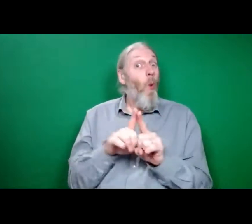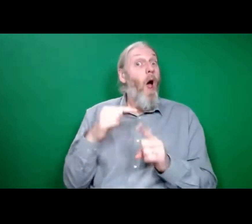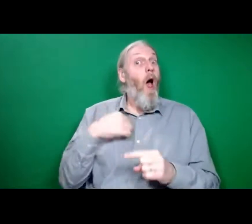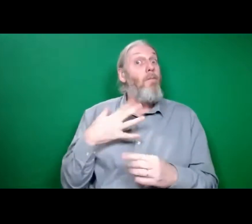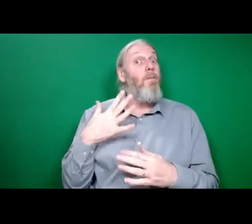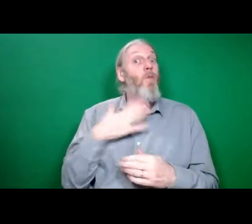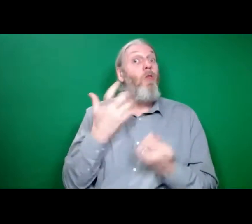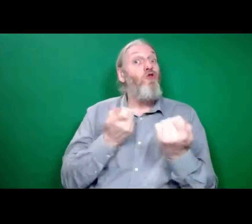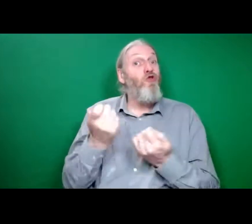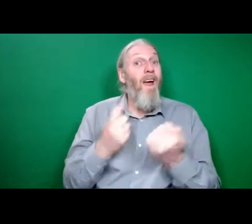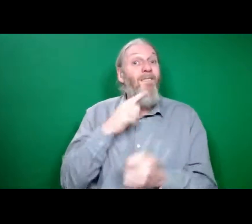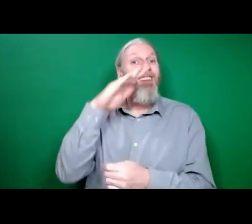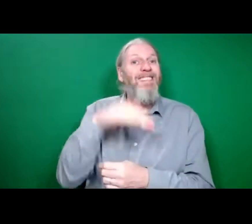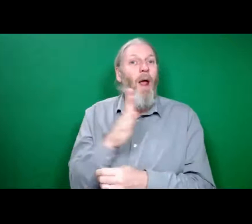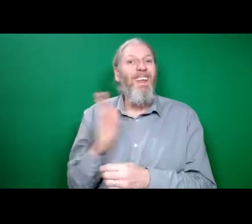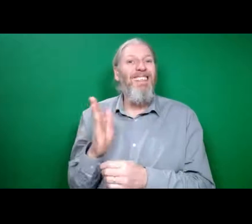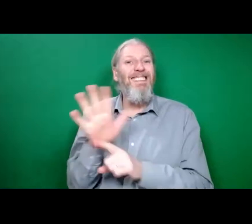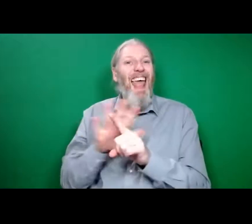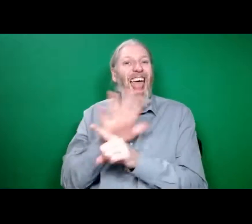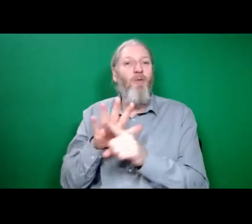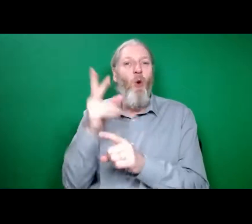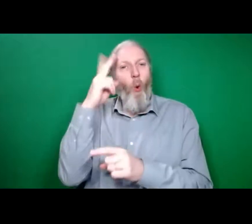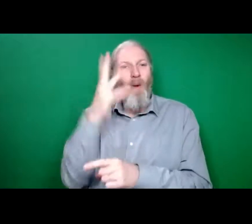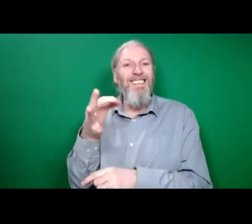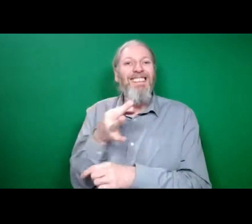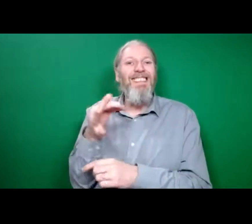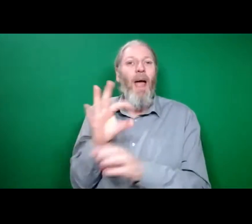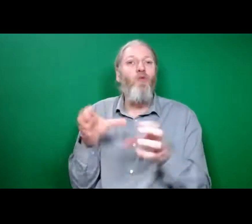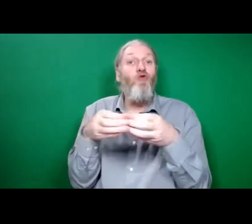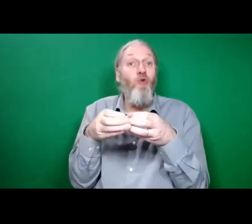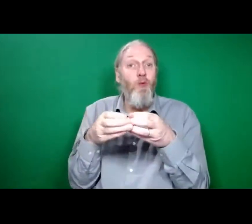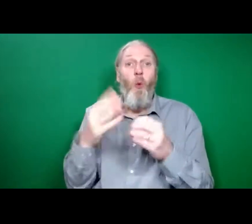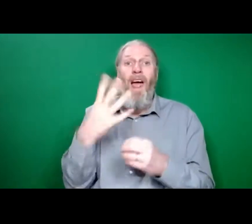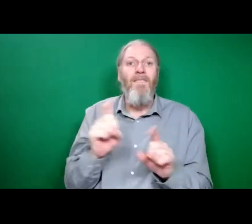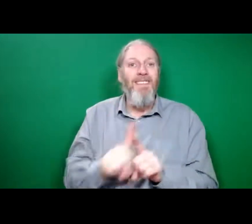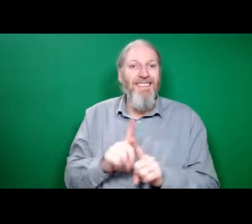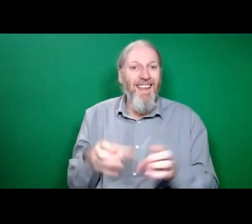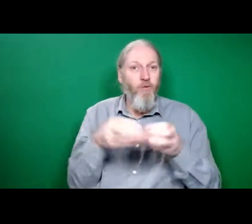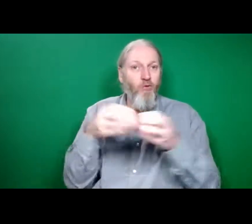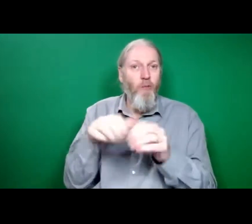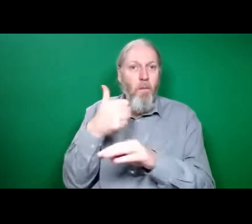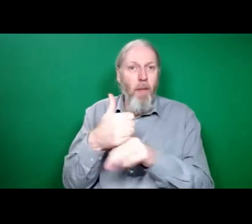museums for 25 years up in the north-east and then for seven years, leading research across arts, creative